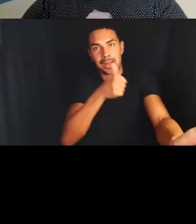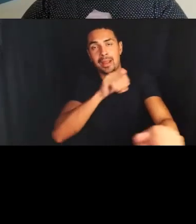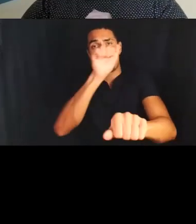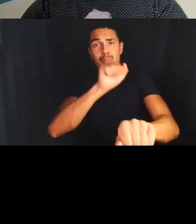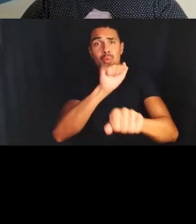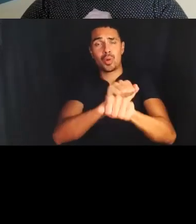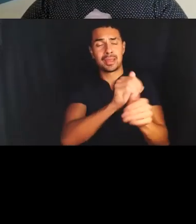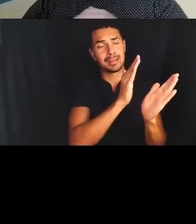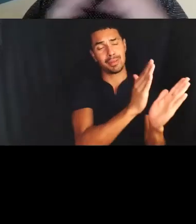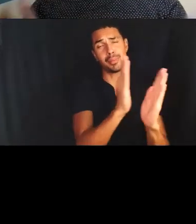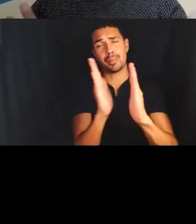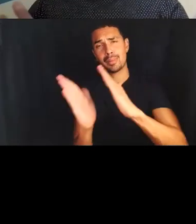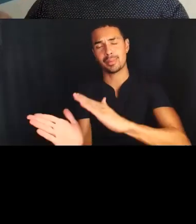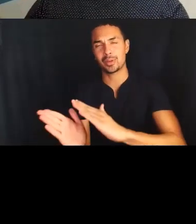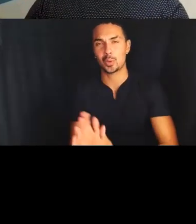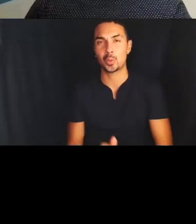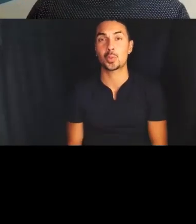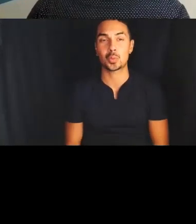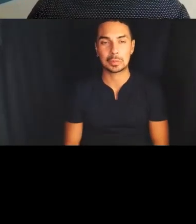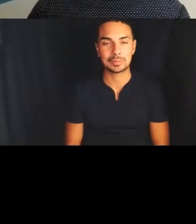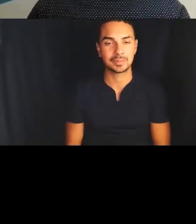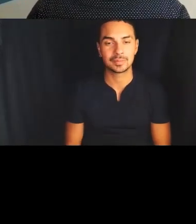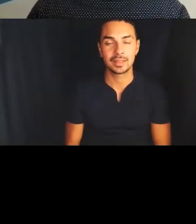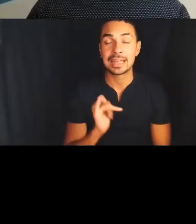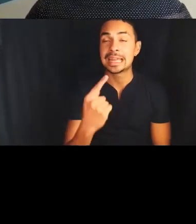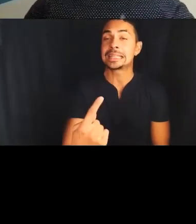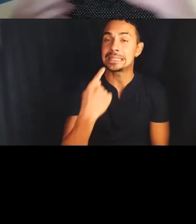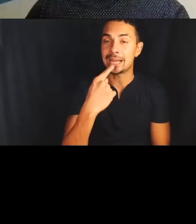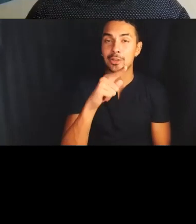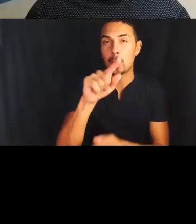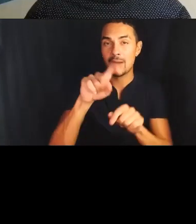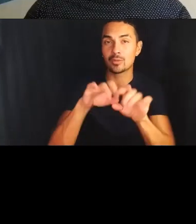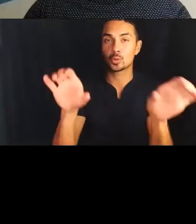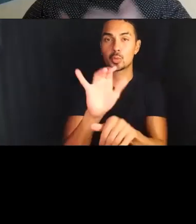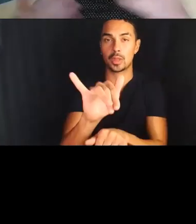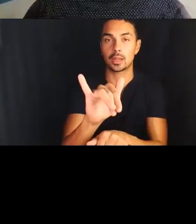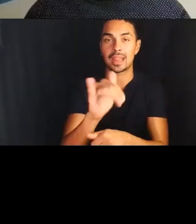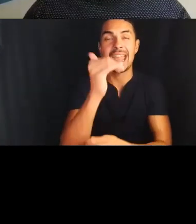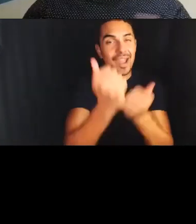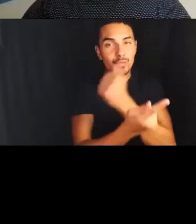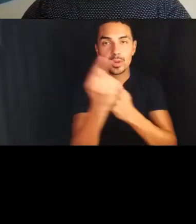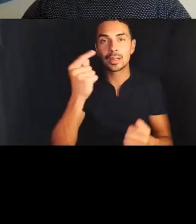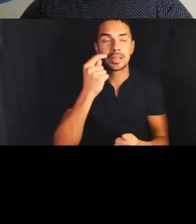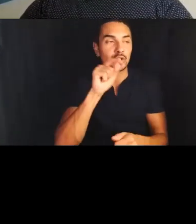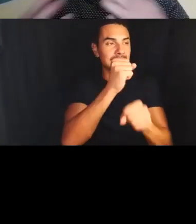And it like, it sucks that you have to do that, right? Everybody should get care where they live